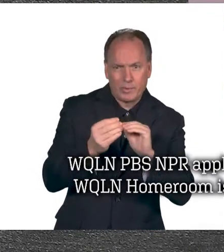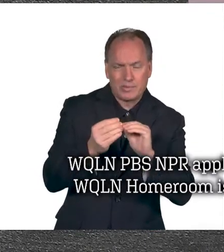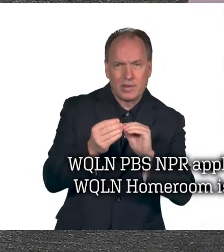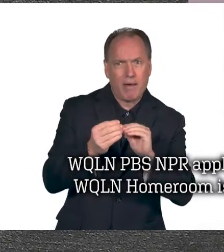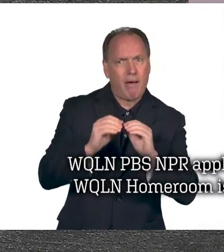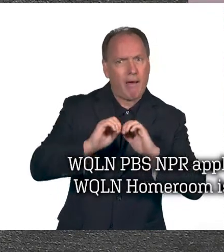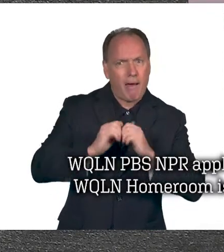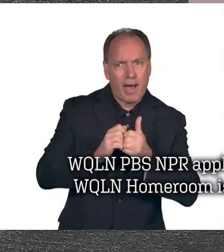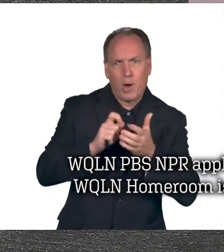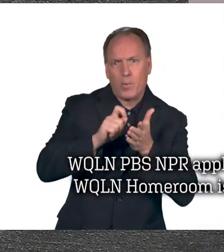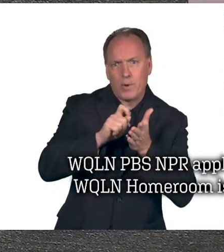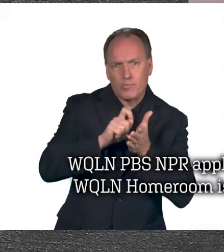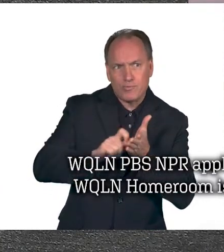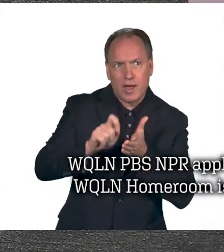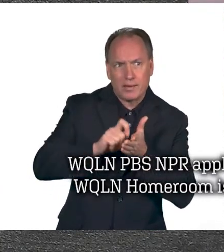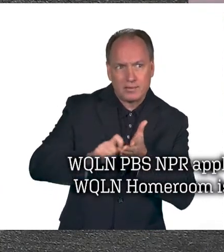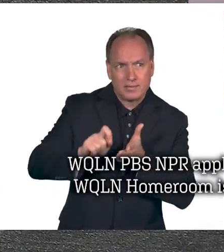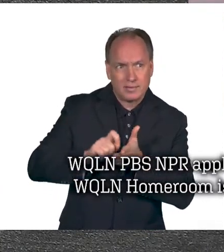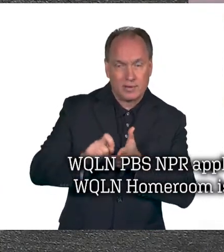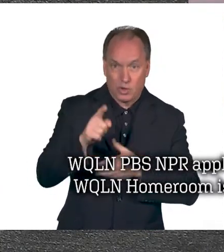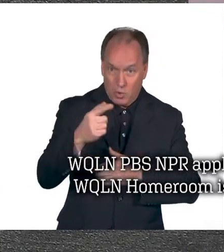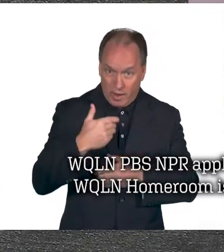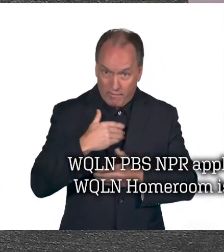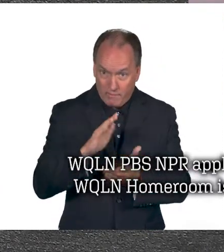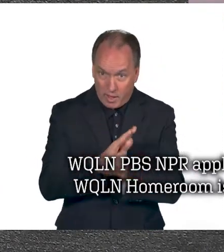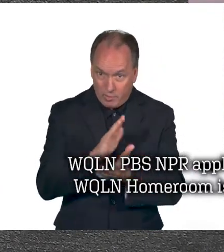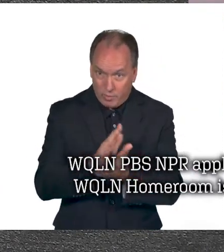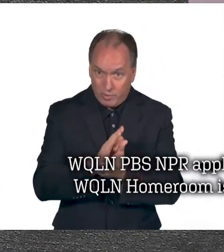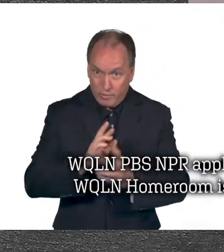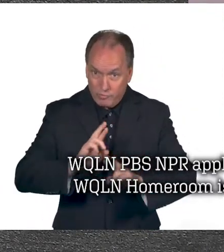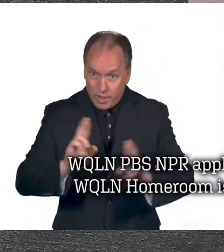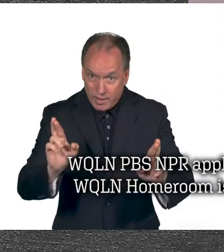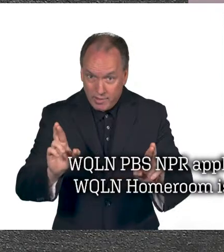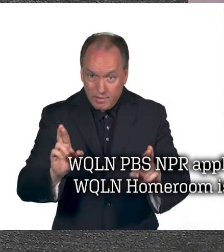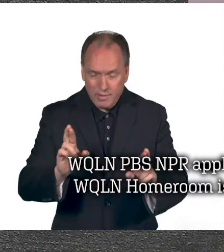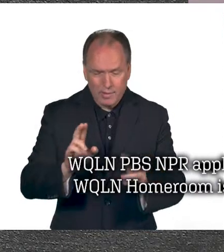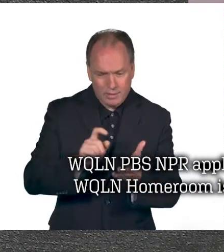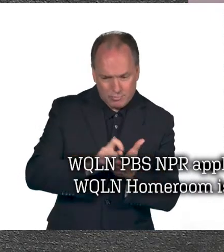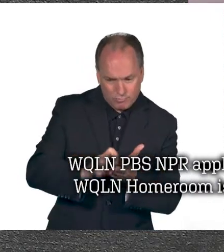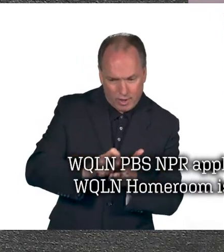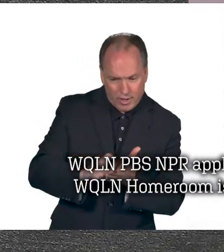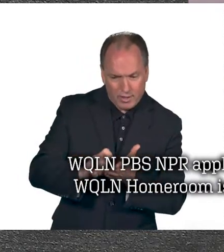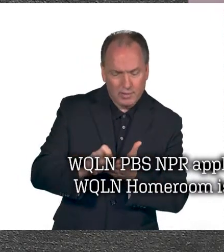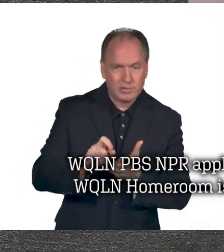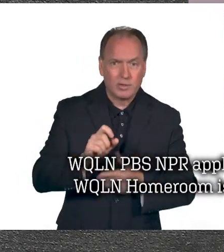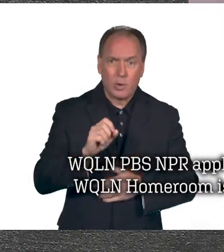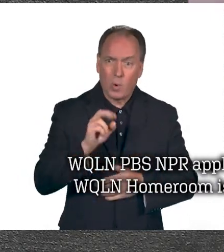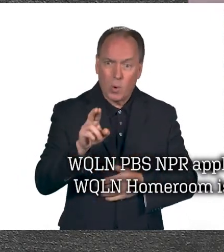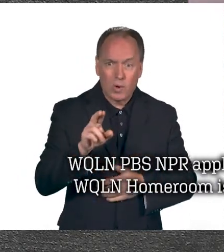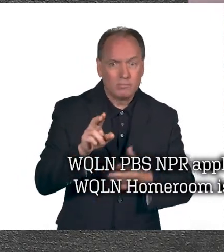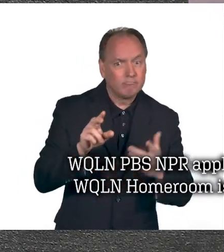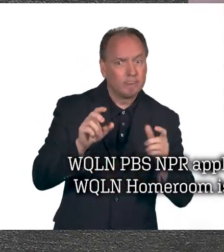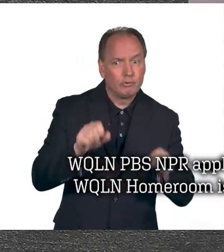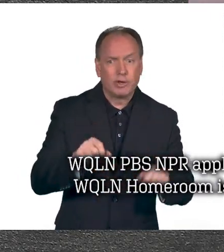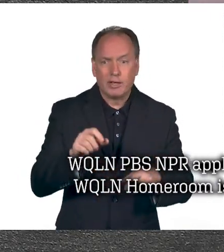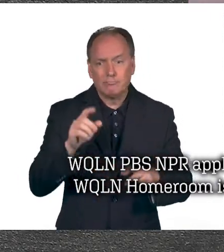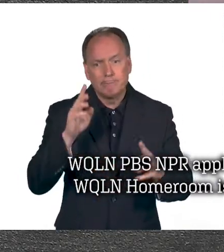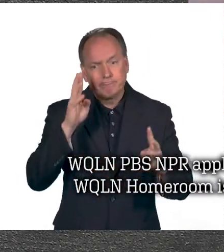we're gonna practice writing some of those numbers. Now if you have a pen or paper handy, or if you have the little salt trays that we made last week,